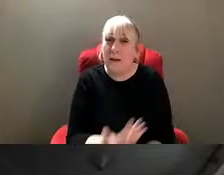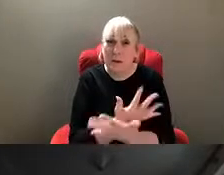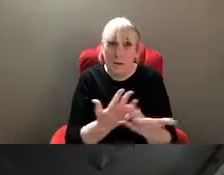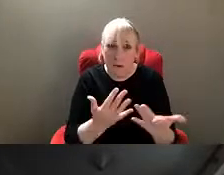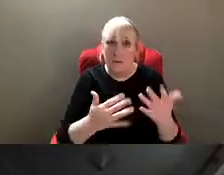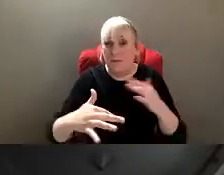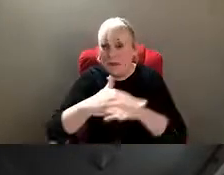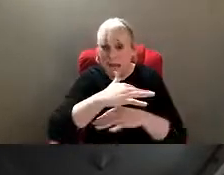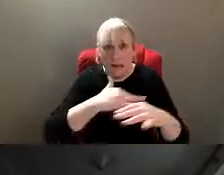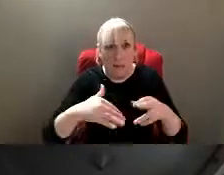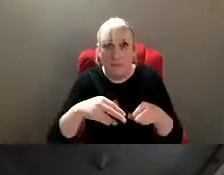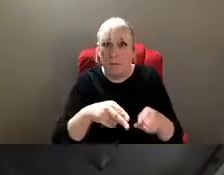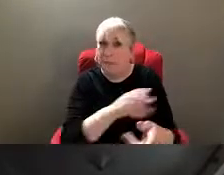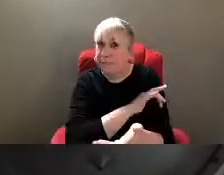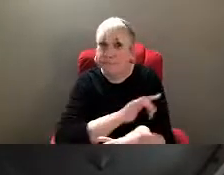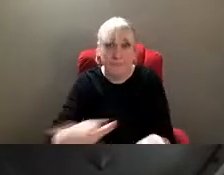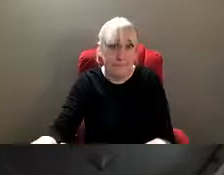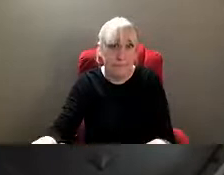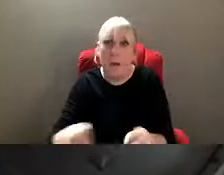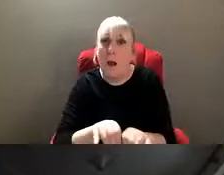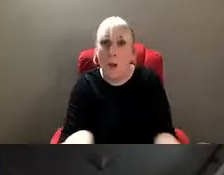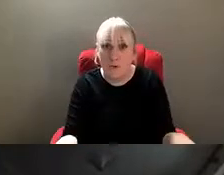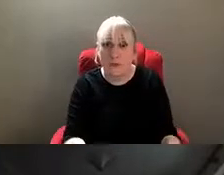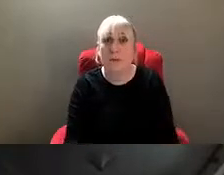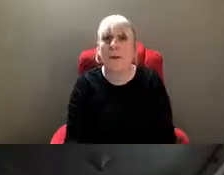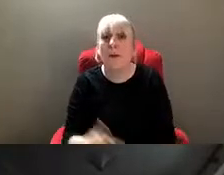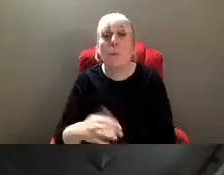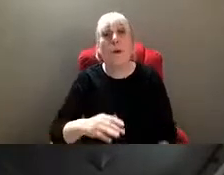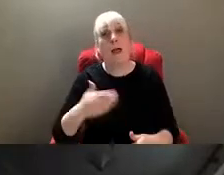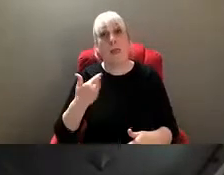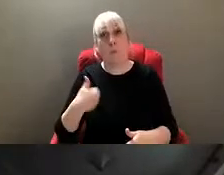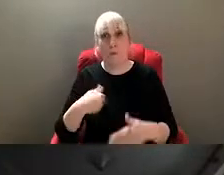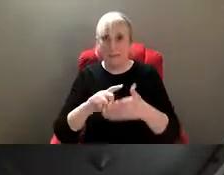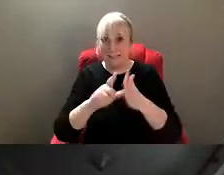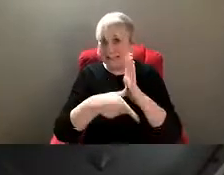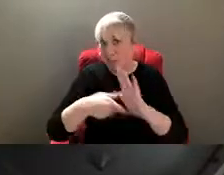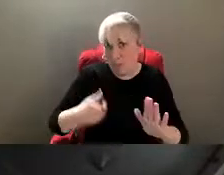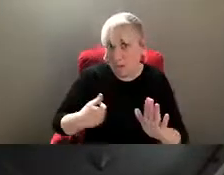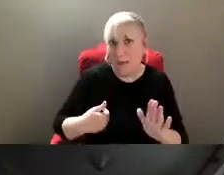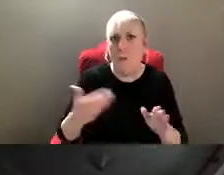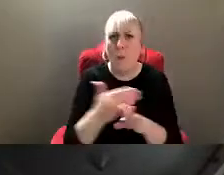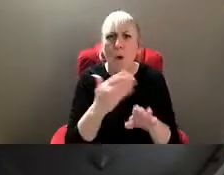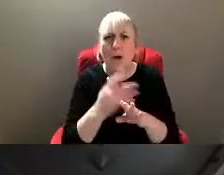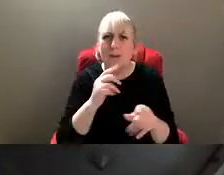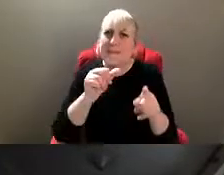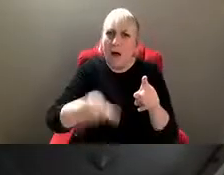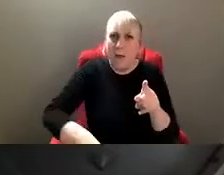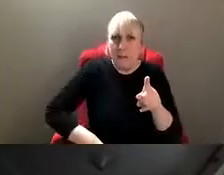and where women with disabilities work as farmers they have no more livelihood and as a result there